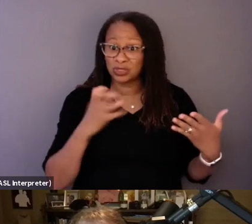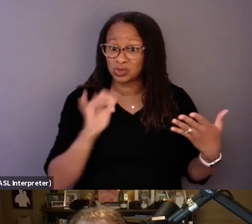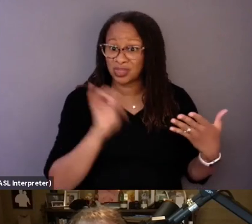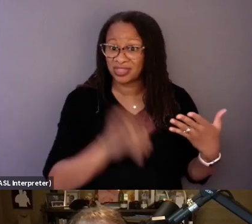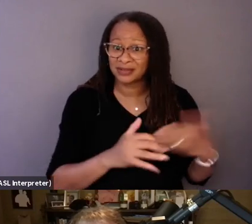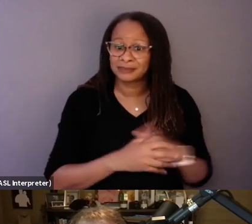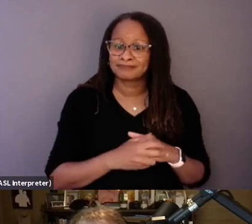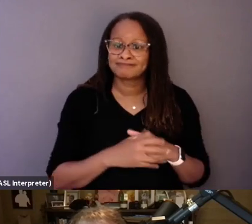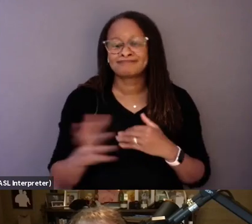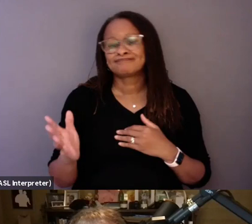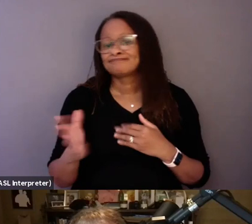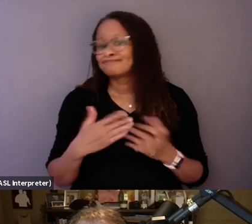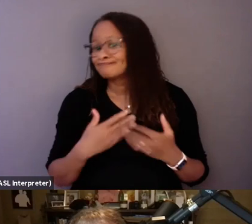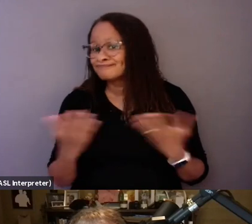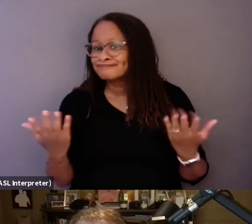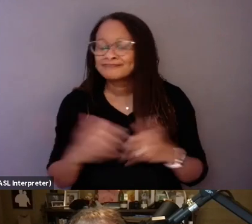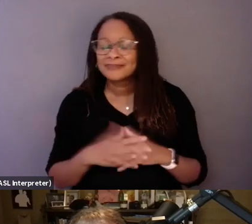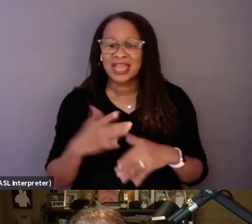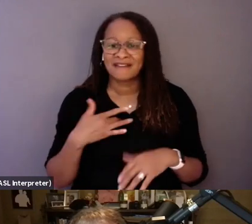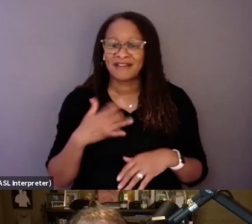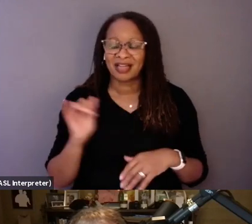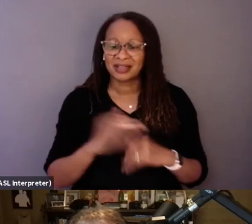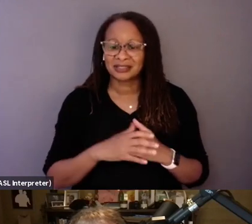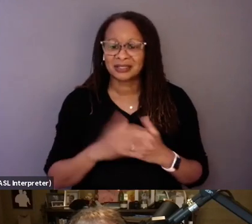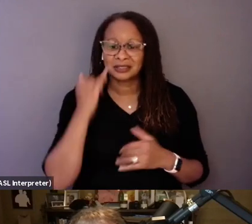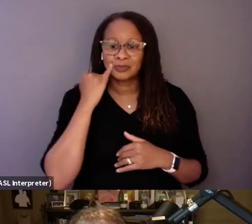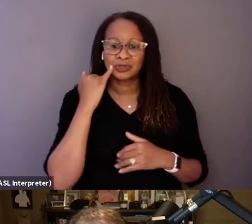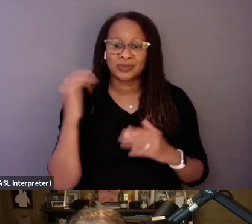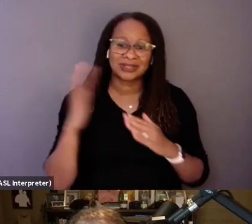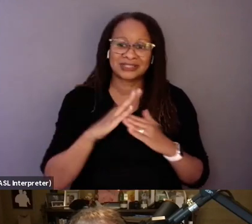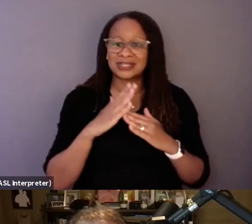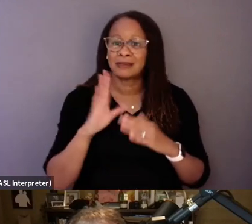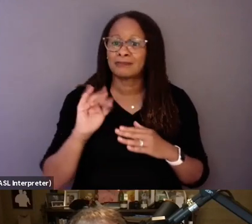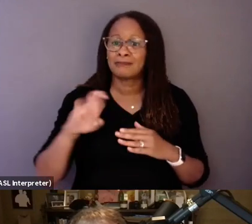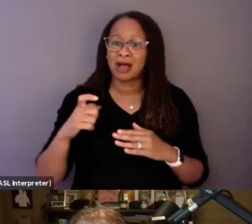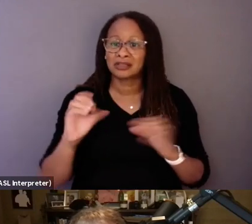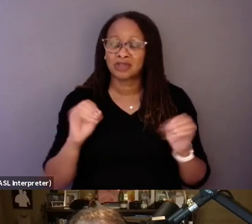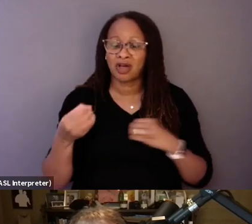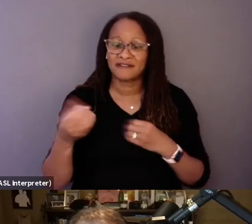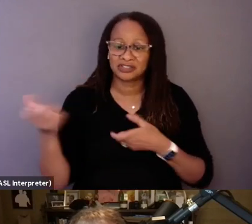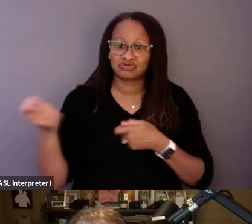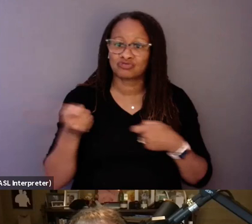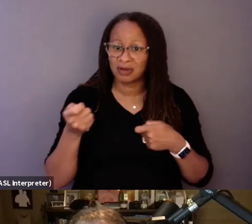He just thought like... He felt like he's supposed to be one of the top box office draws in Hollywood and he couldn't do what he wanted.